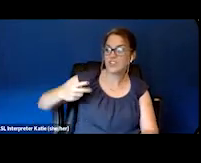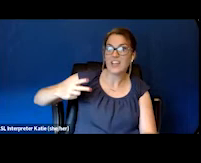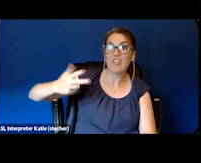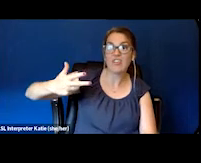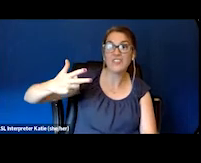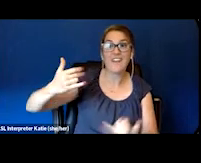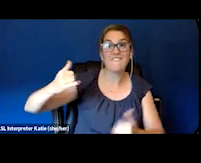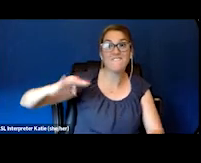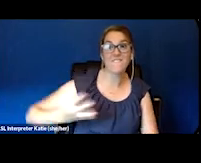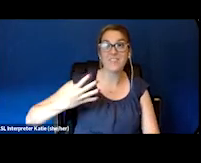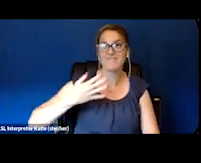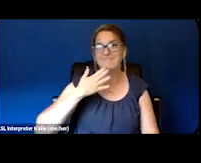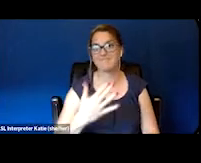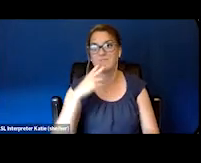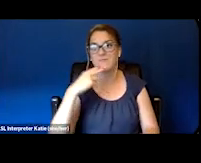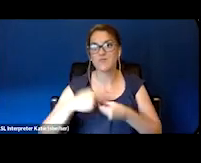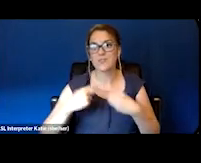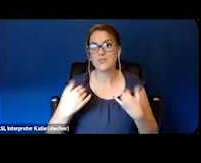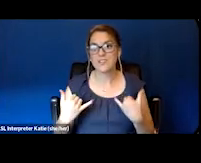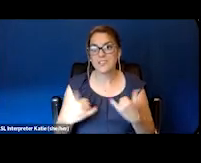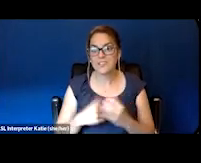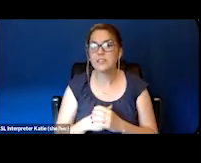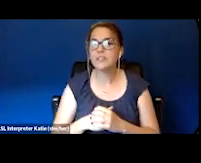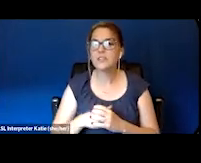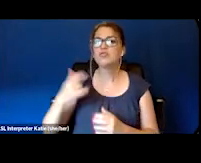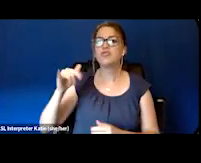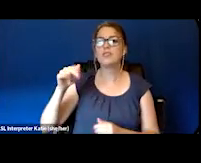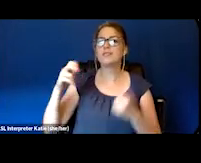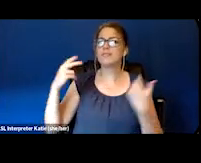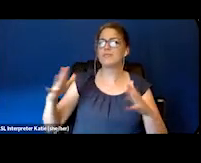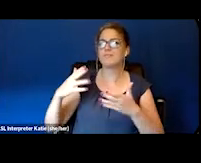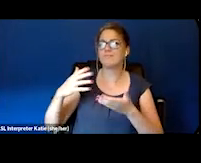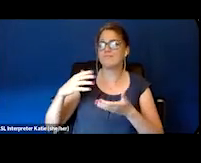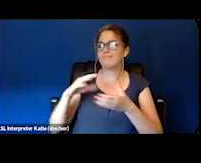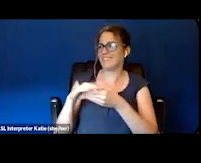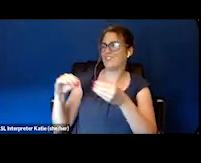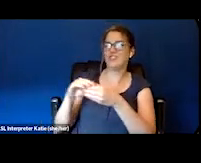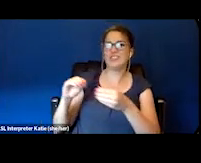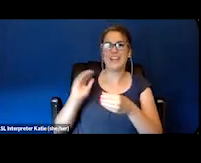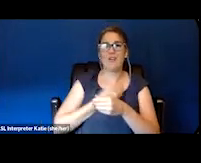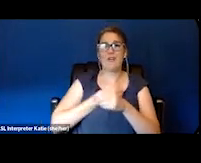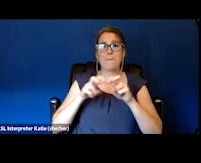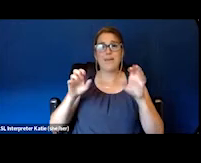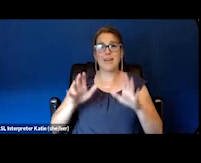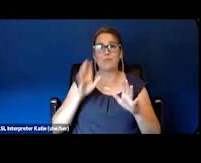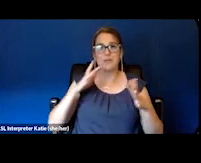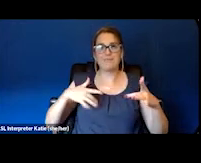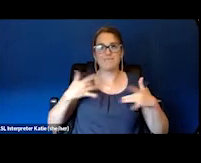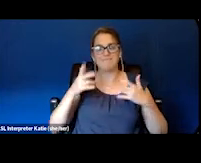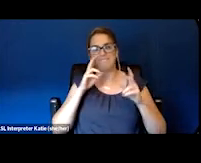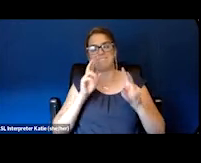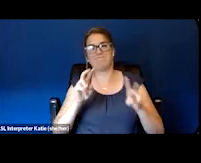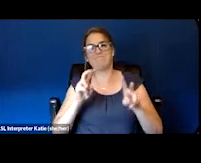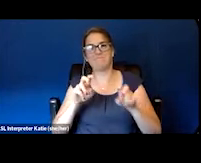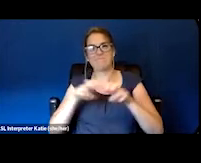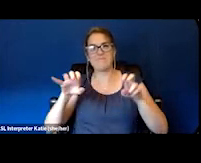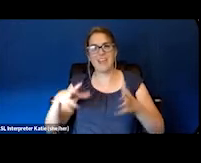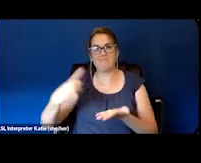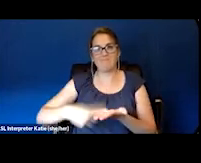And as Gillian mentioned, really great panel coming up. So I am going to run us through some key concepts and evidence-based practices,